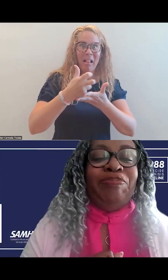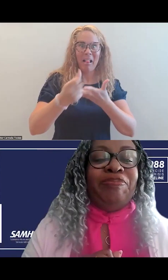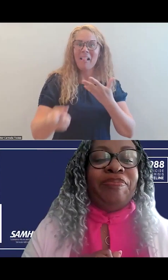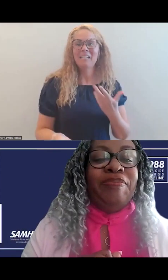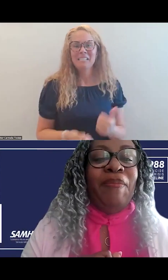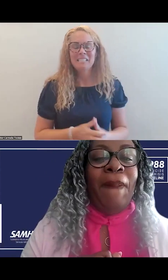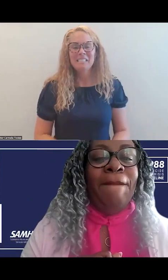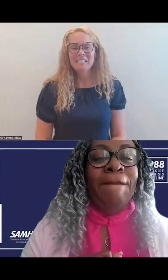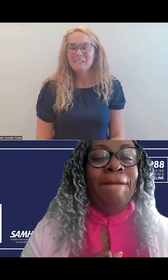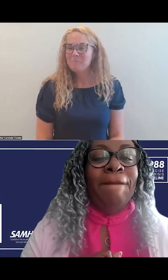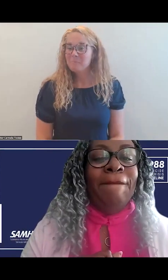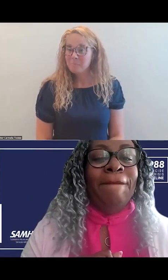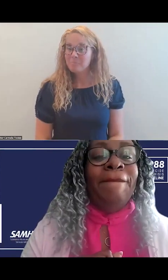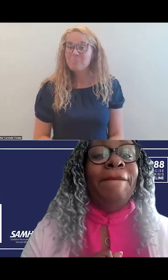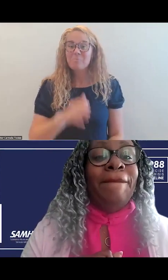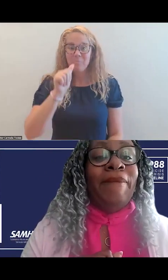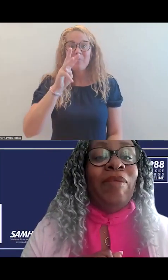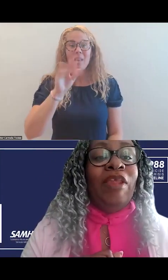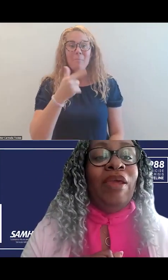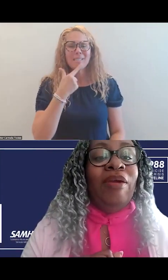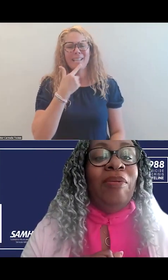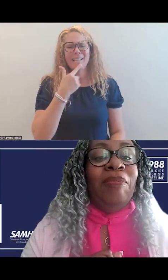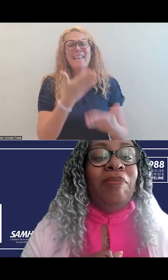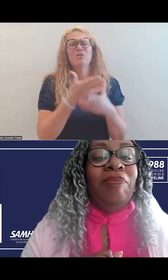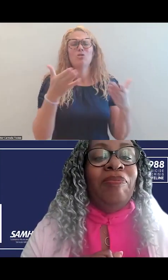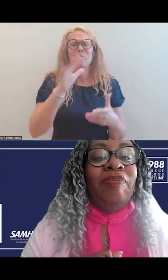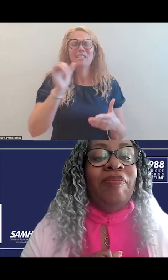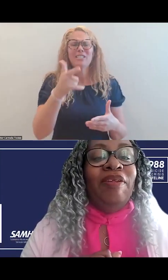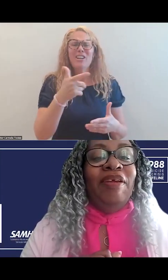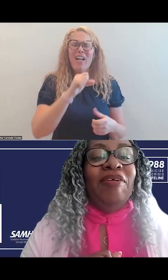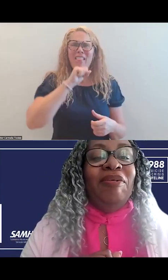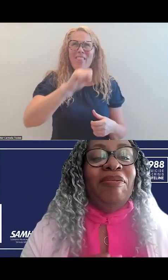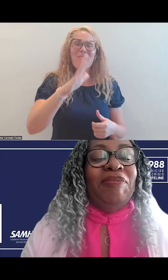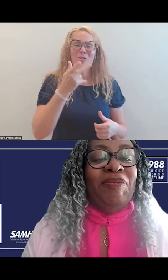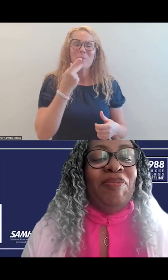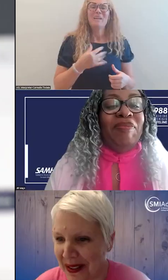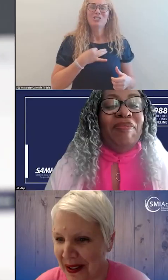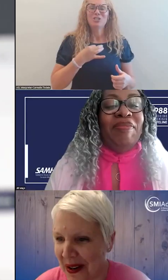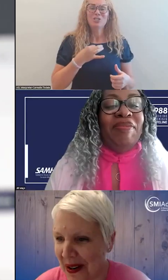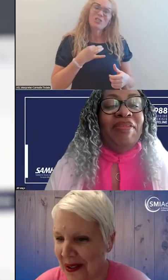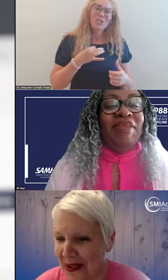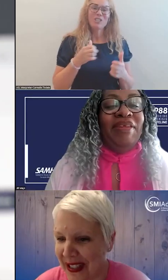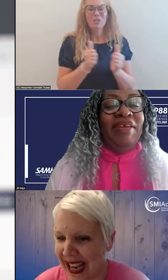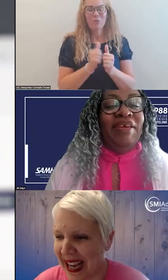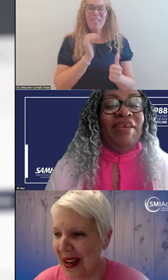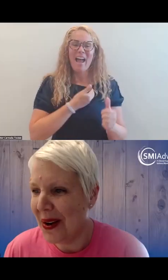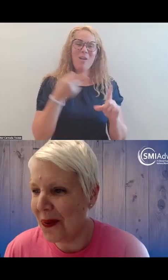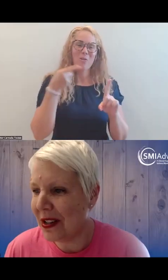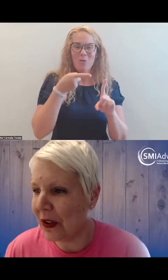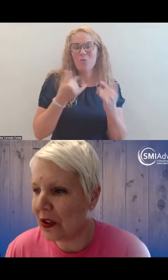JILL, THANK YOU SO MUCH. I LOVE THE PINK SHIRT. WONDERFUL.